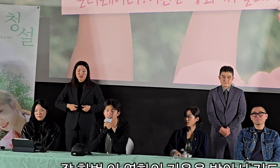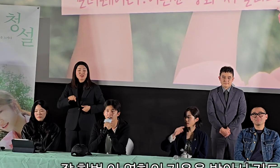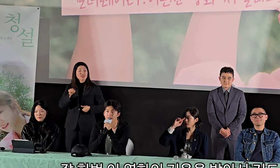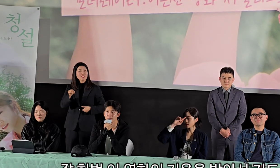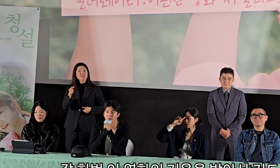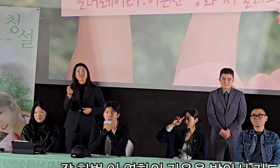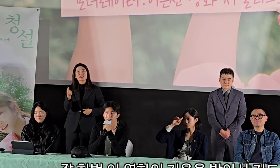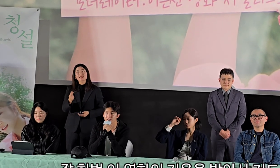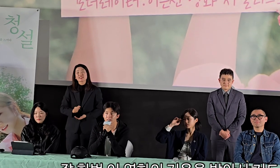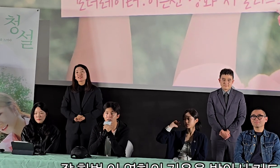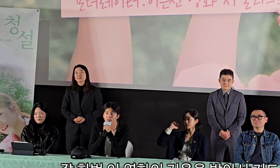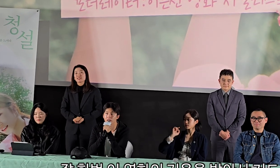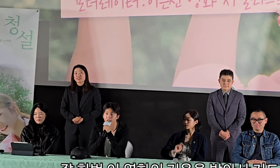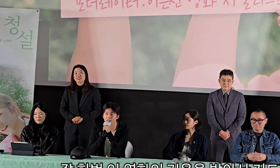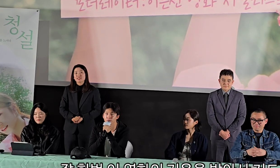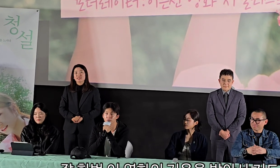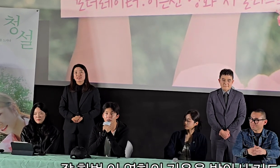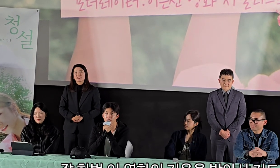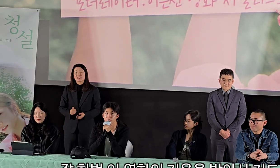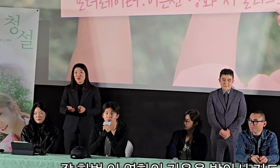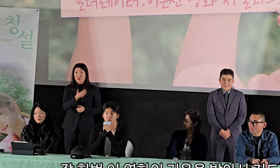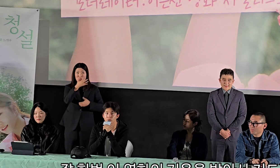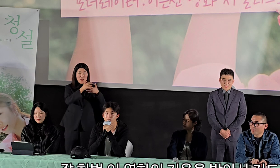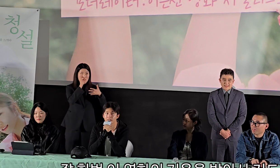from this movie and